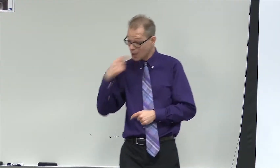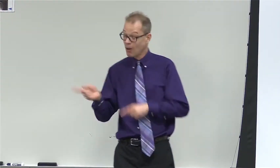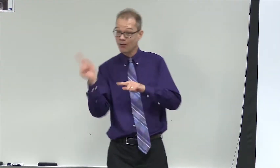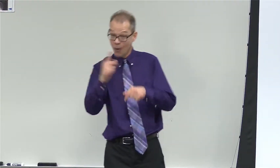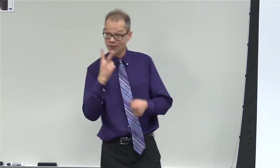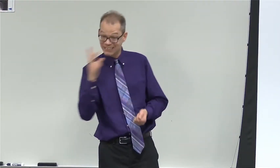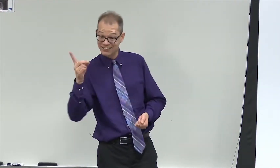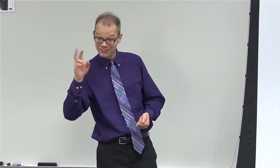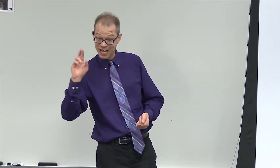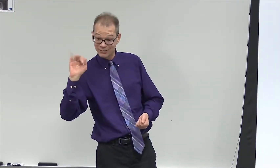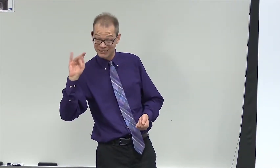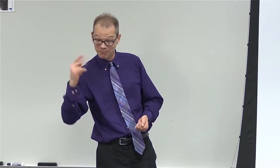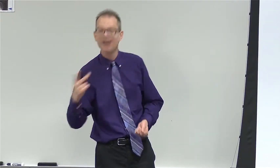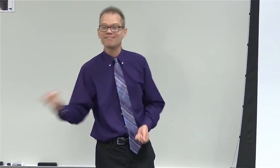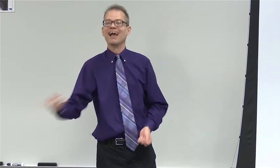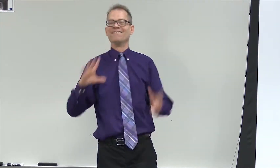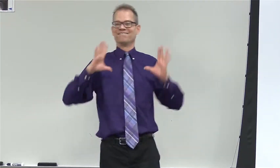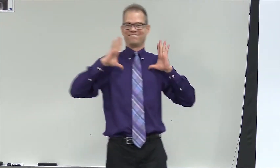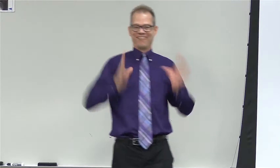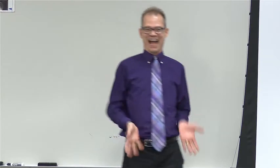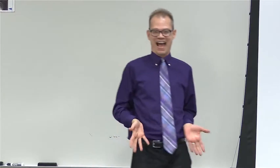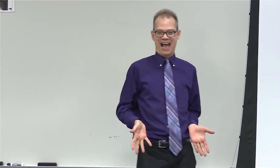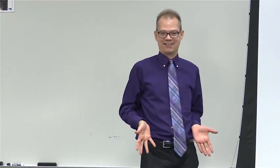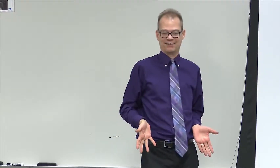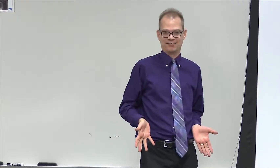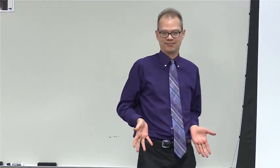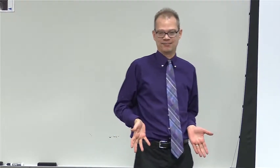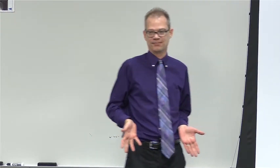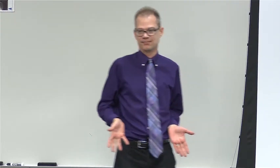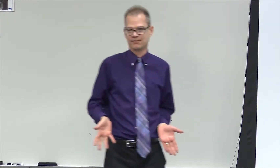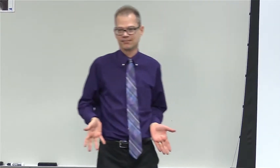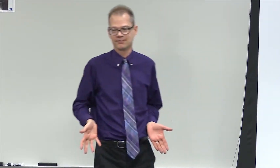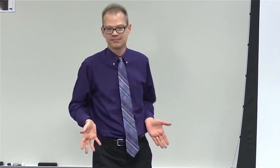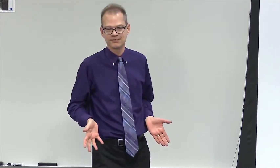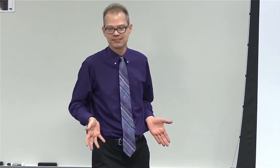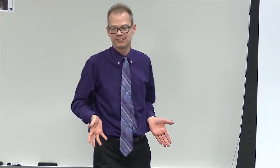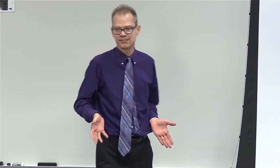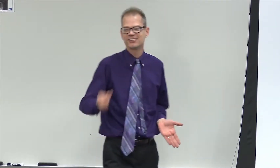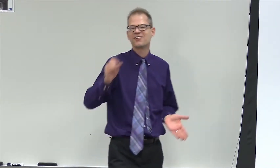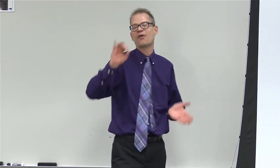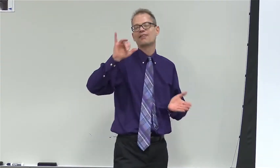"but when I say that they're going to see you, well, then they're fine with it."